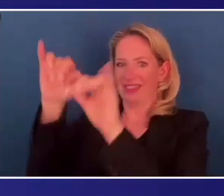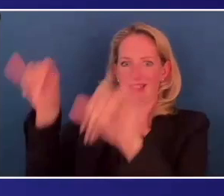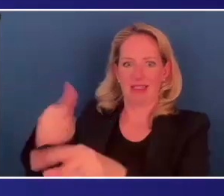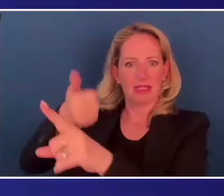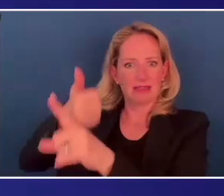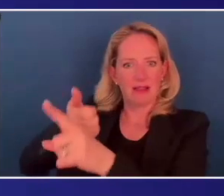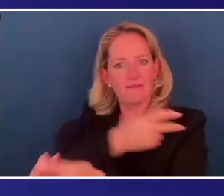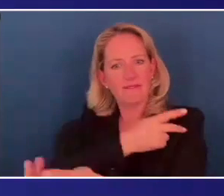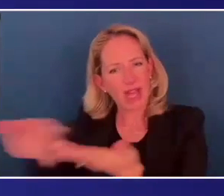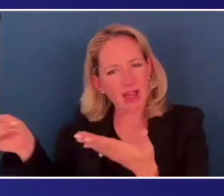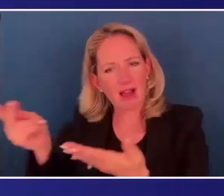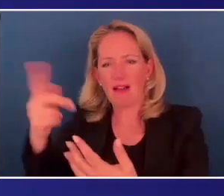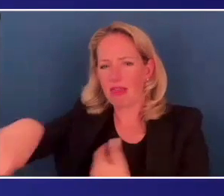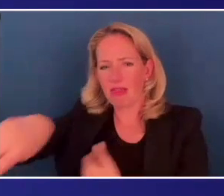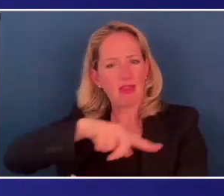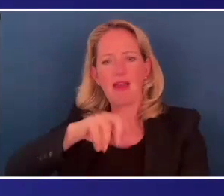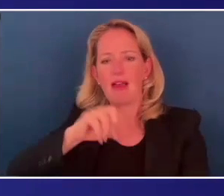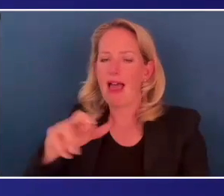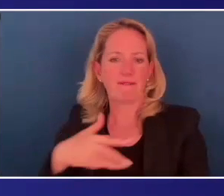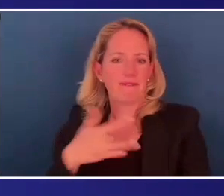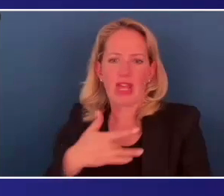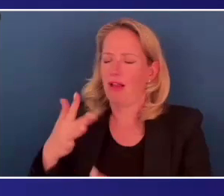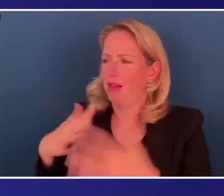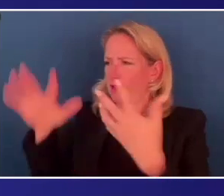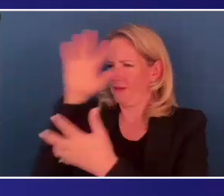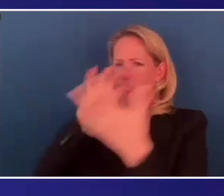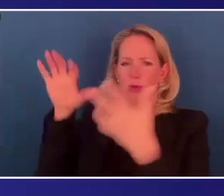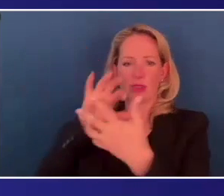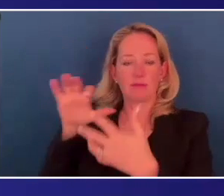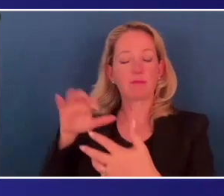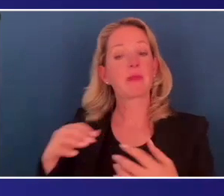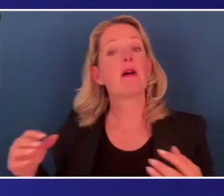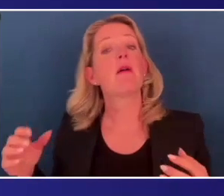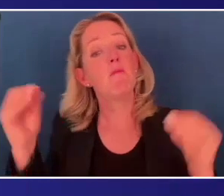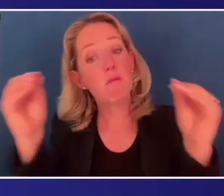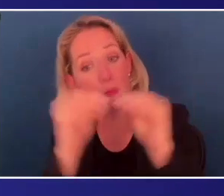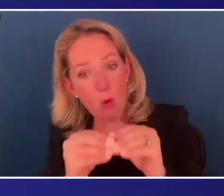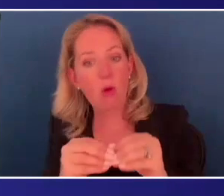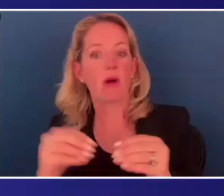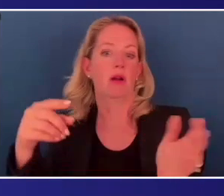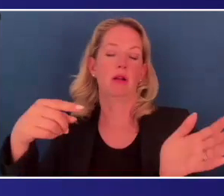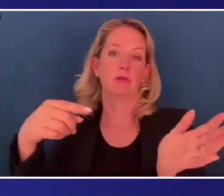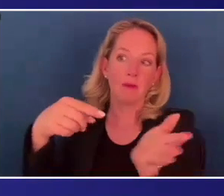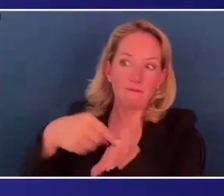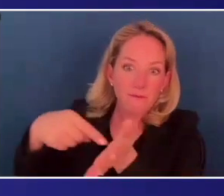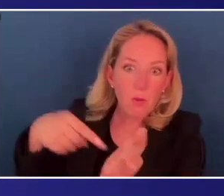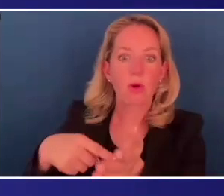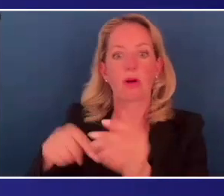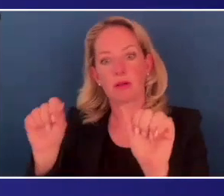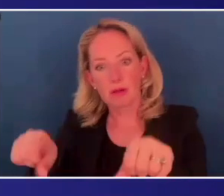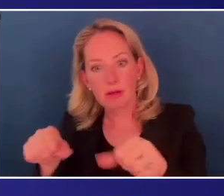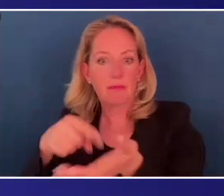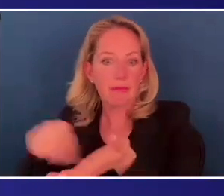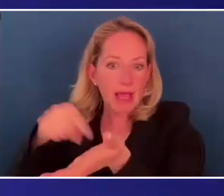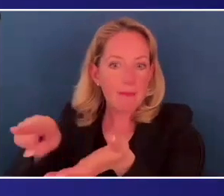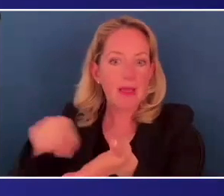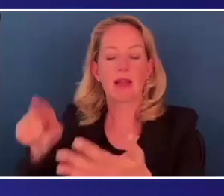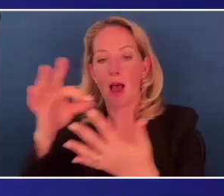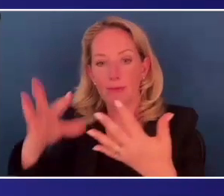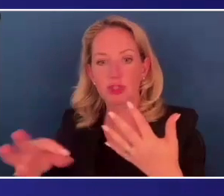More affordable, more affordable repayment options and more borrower protections, not fewer is the answer to this question.